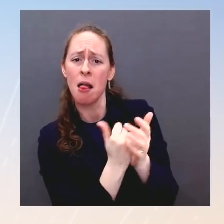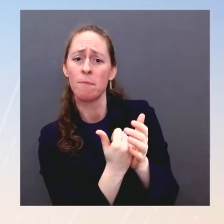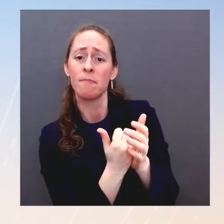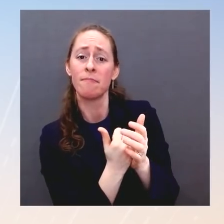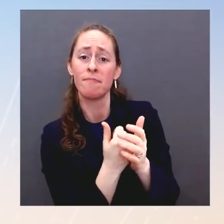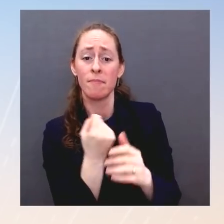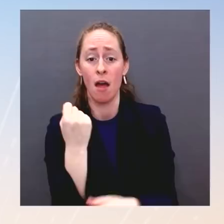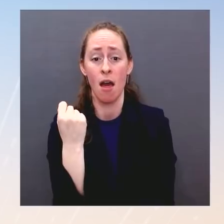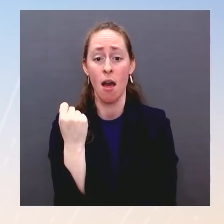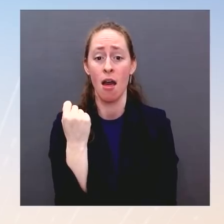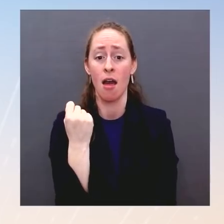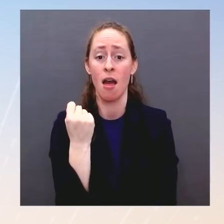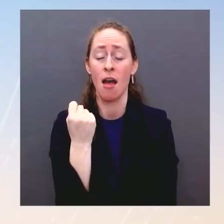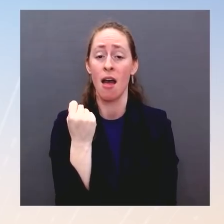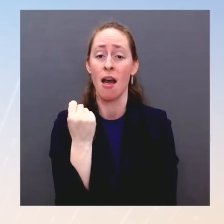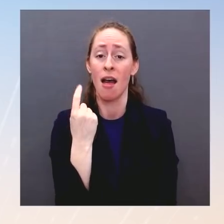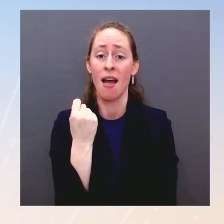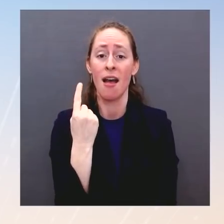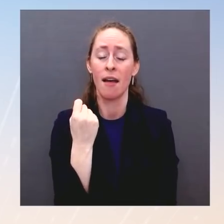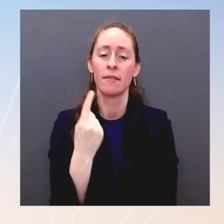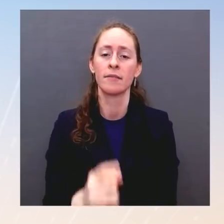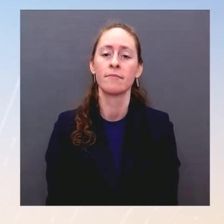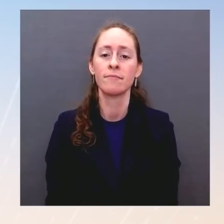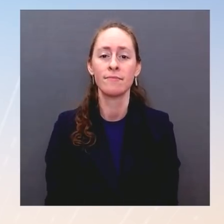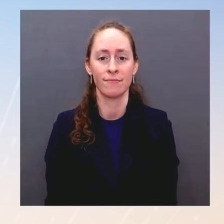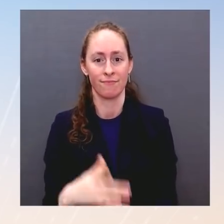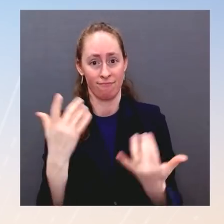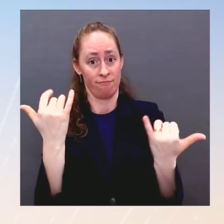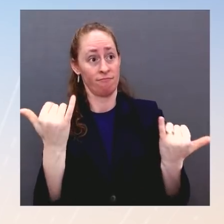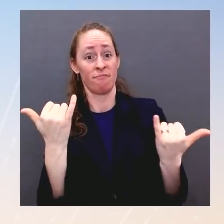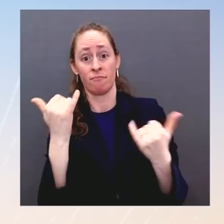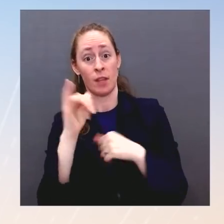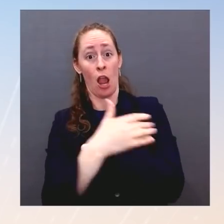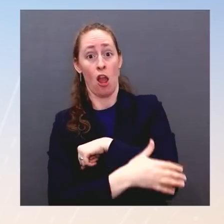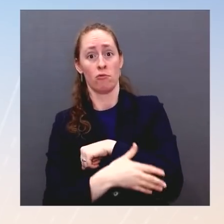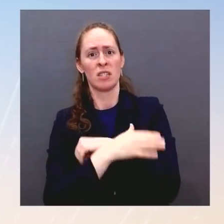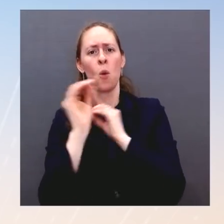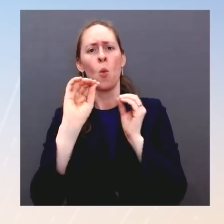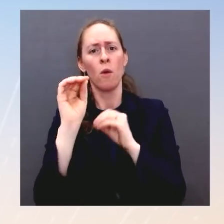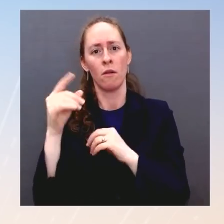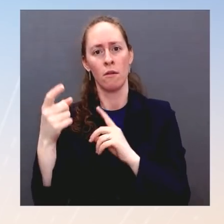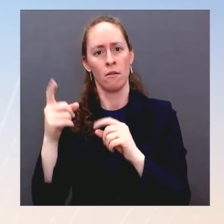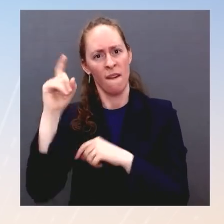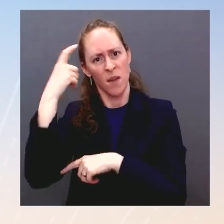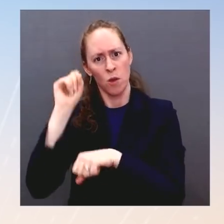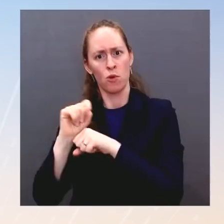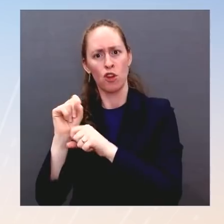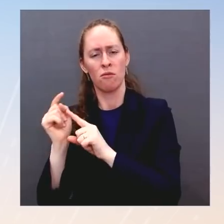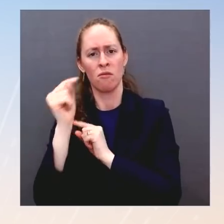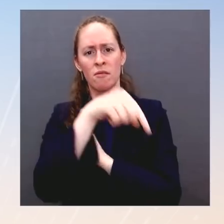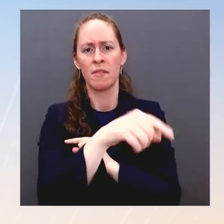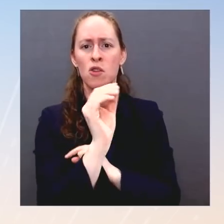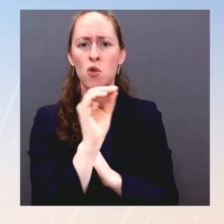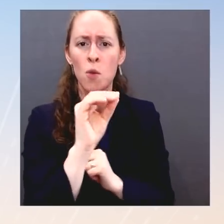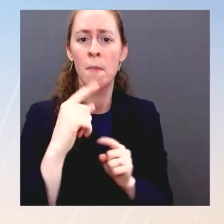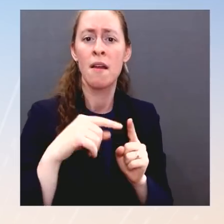in the country right now, obviously, but they are in neighboring countries. I would really point you to the State Department for any more specifics. The Press: And the President is obviously now going to be